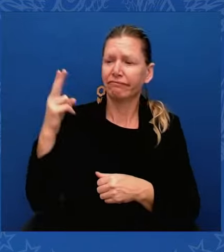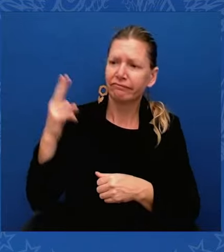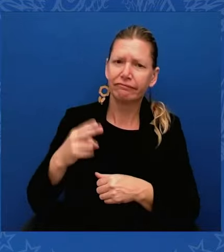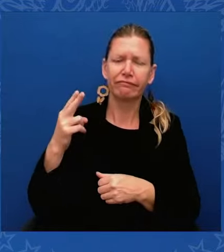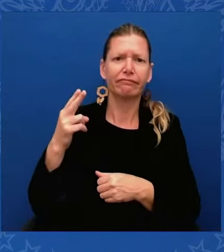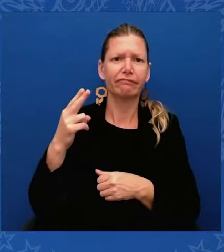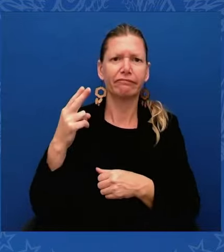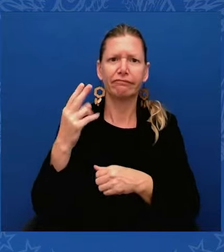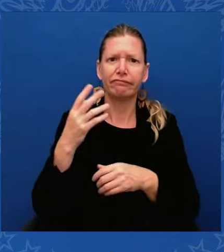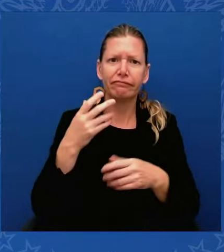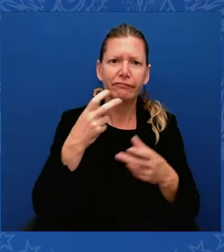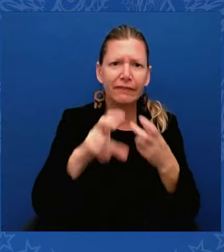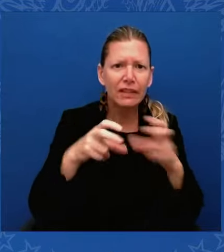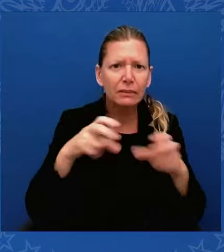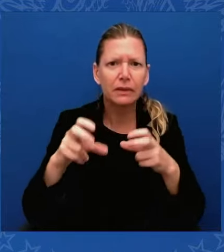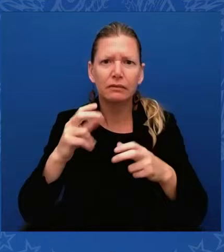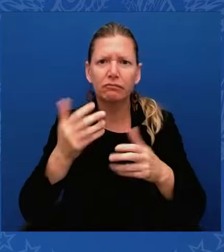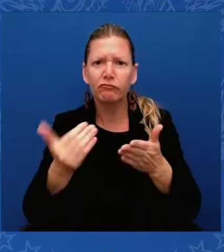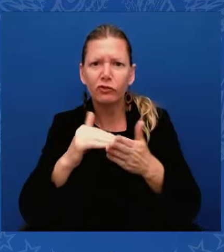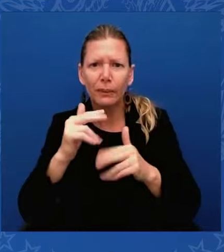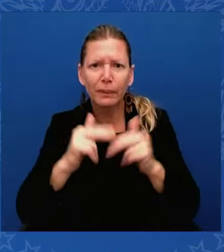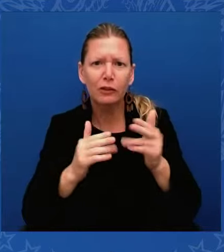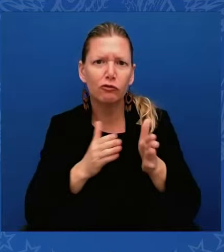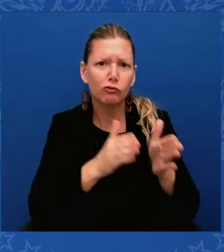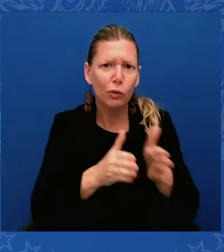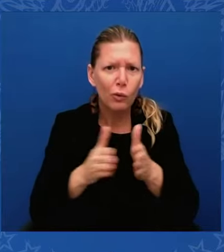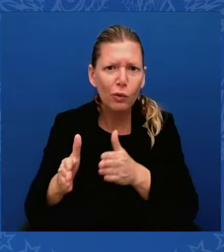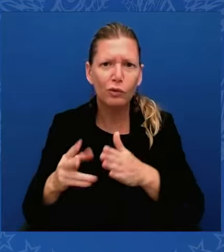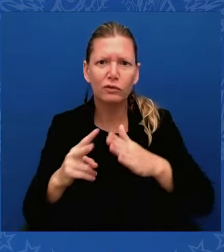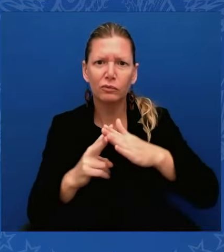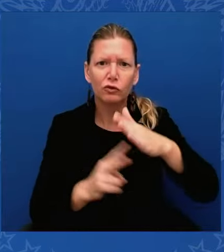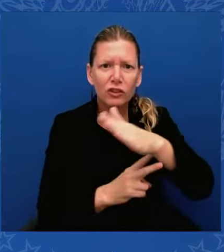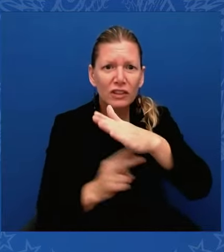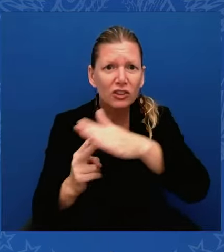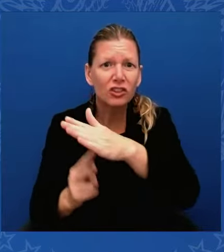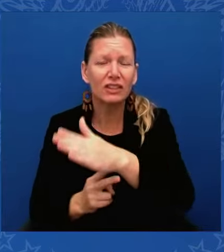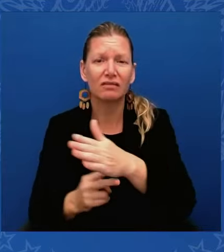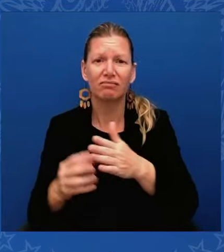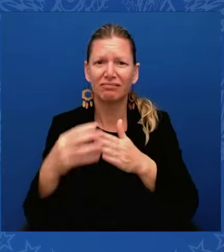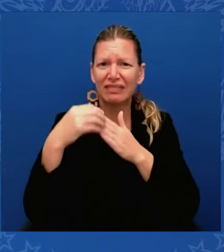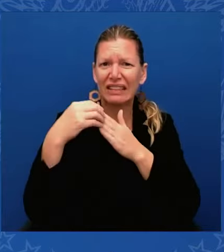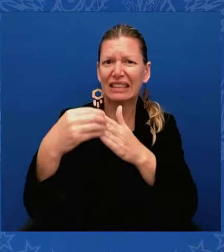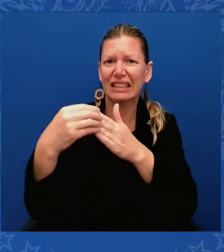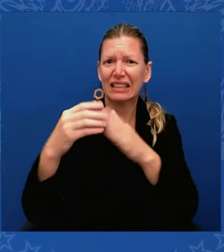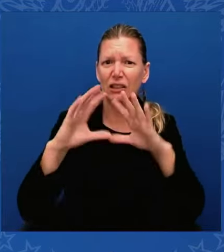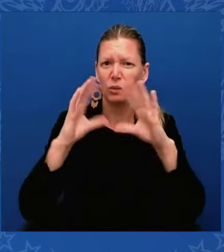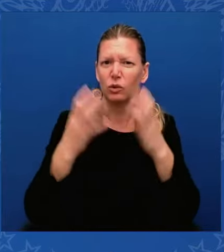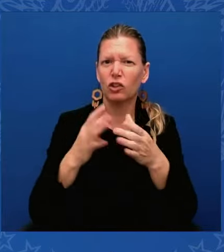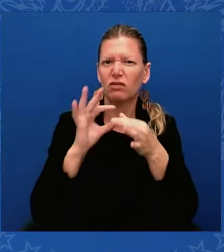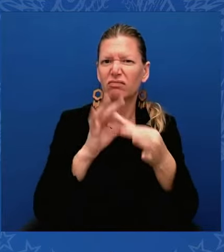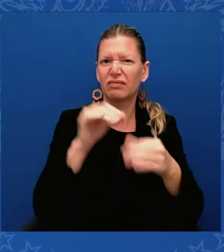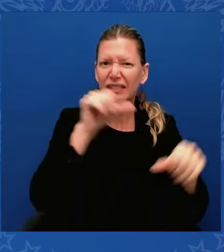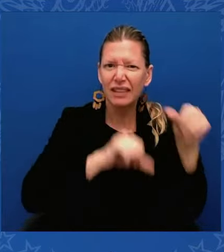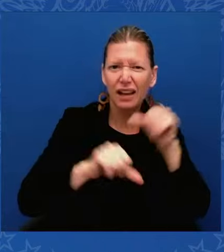That includes the most significant investment ever, ever, ever, anywhere in the history of the world on climate. I'm so proud.